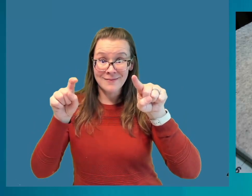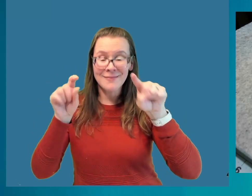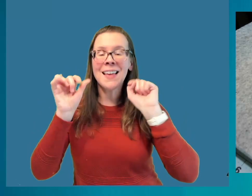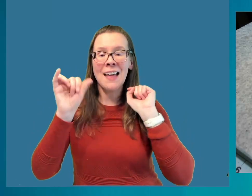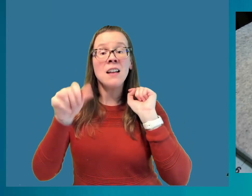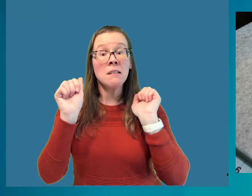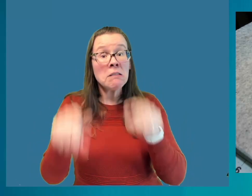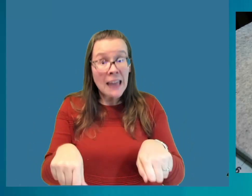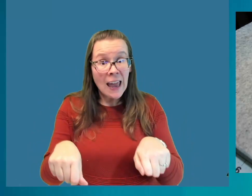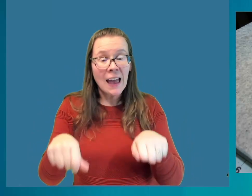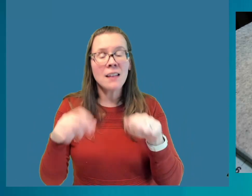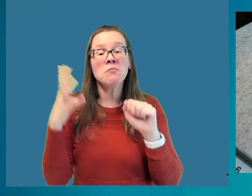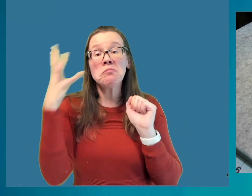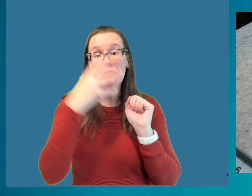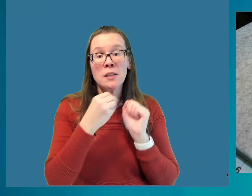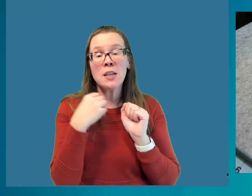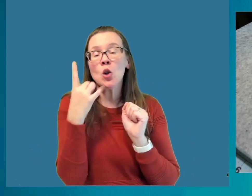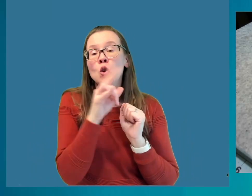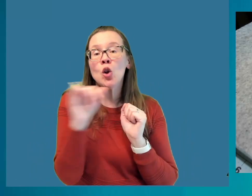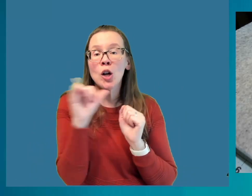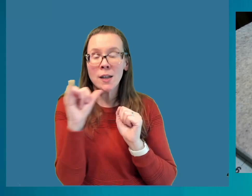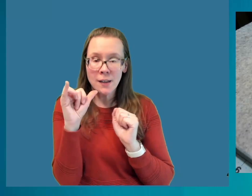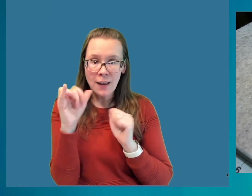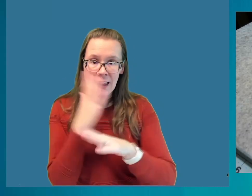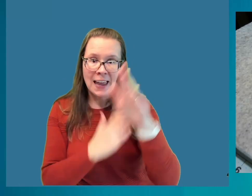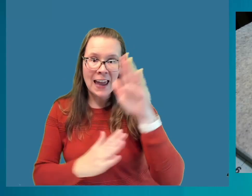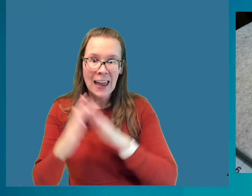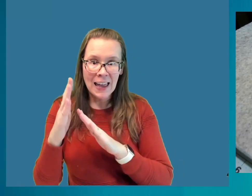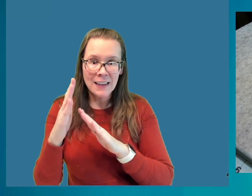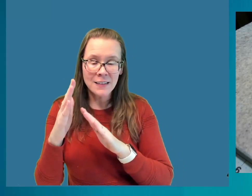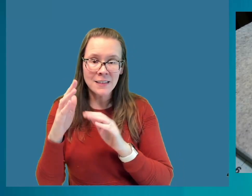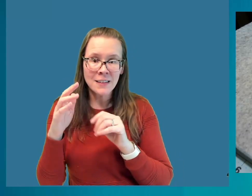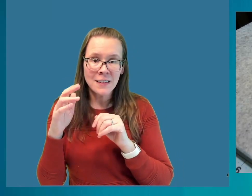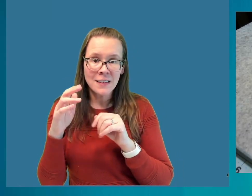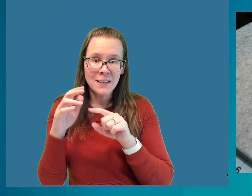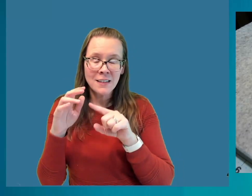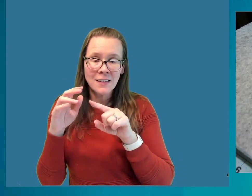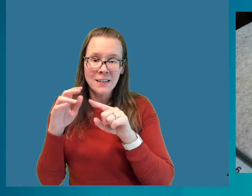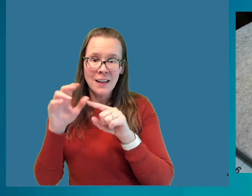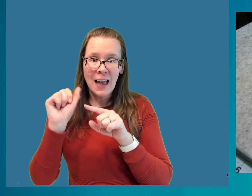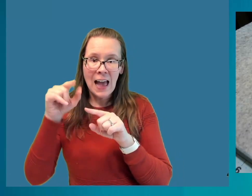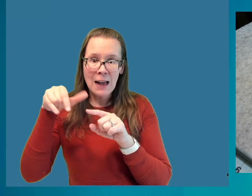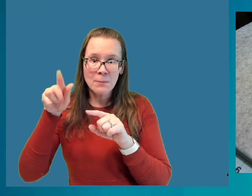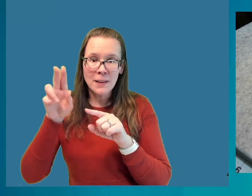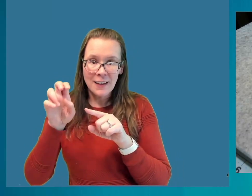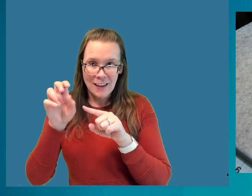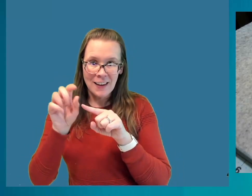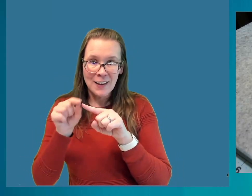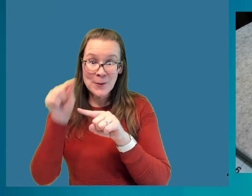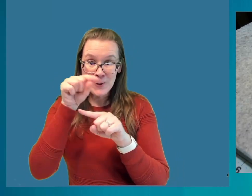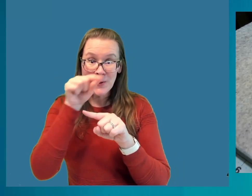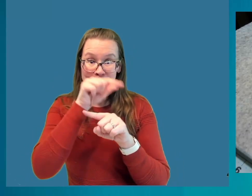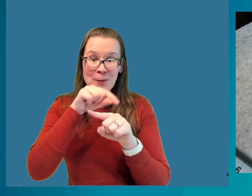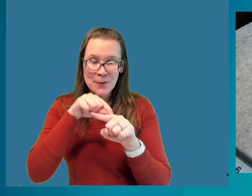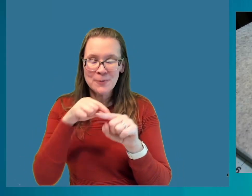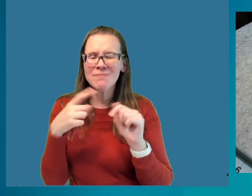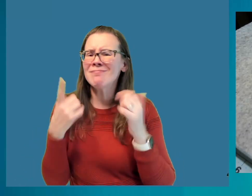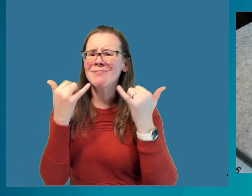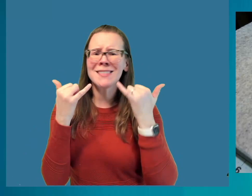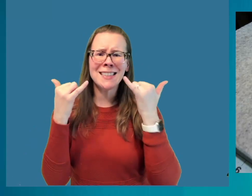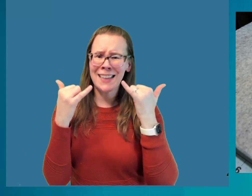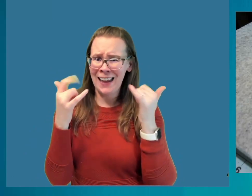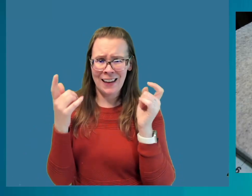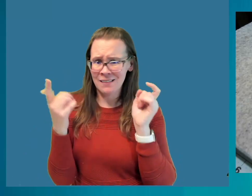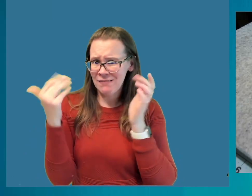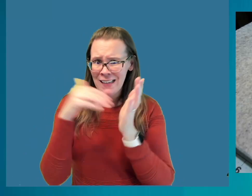visual that looks similar to hand applique. And all of those are options at this point - so feel